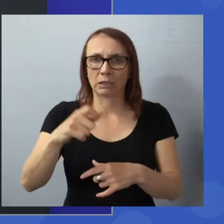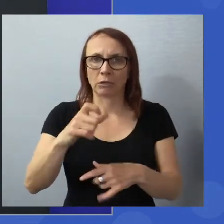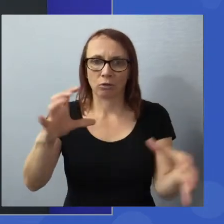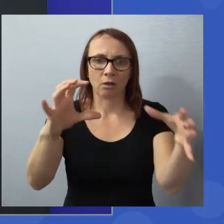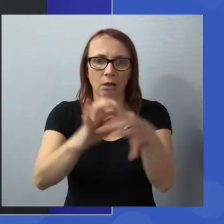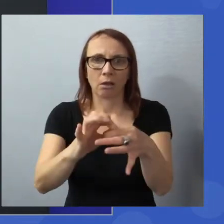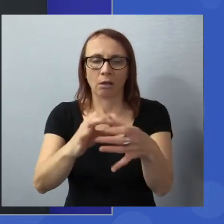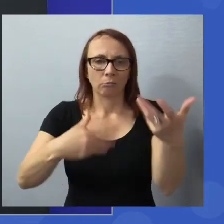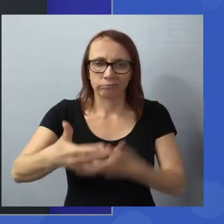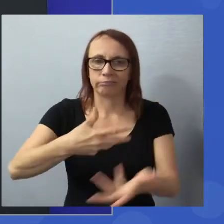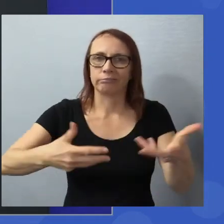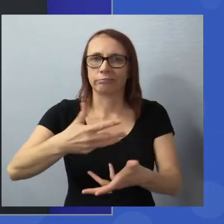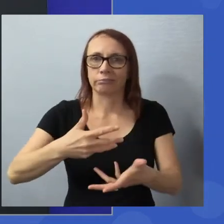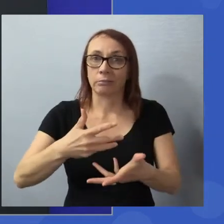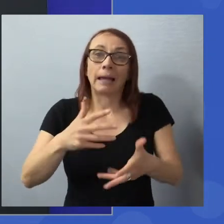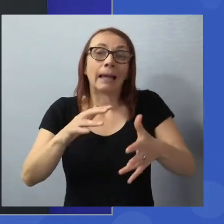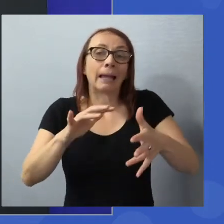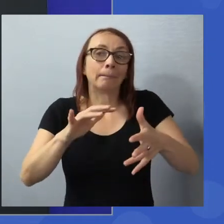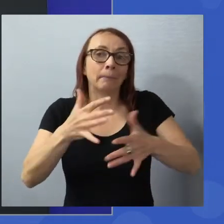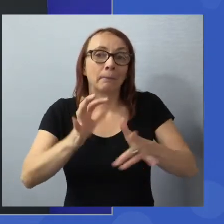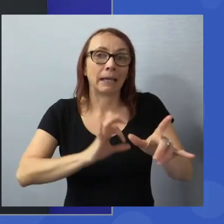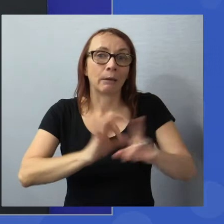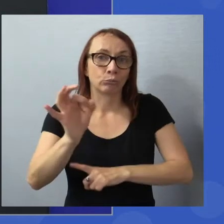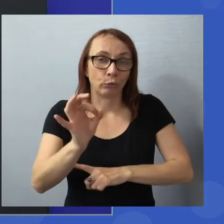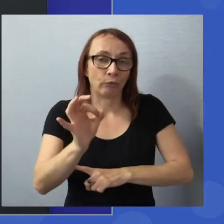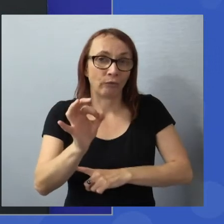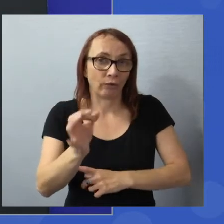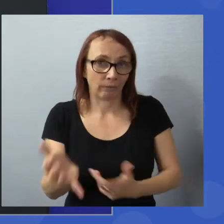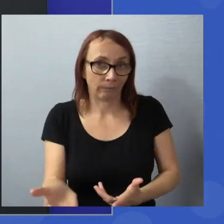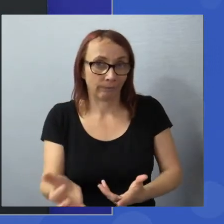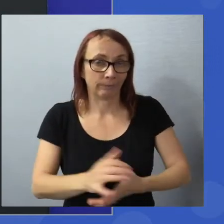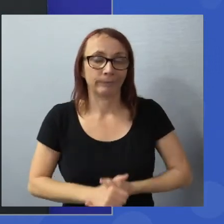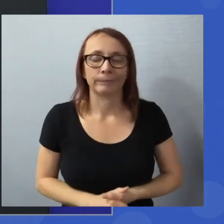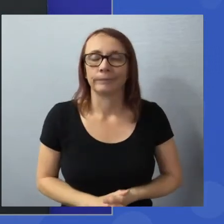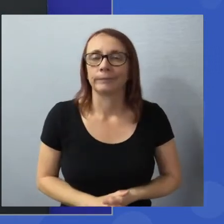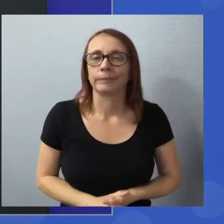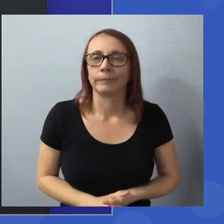forum maybe that improves how they work with each other as well and that leads